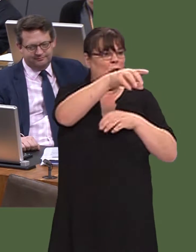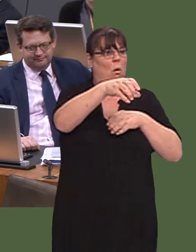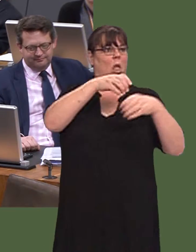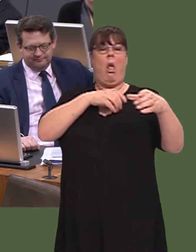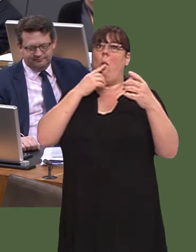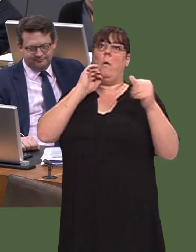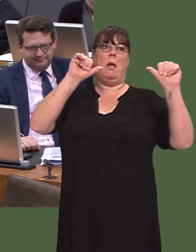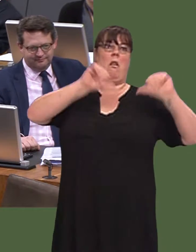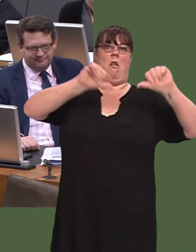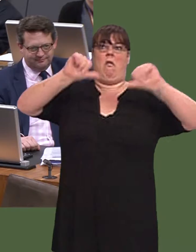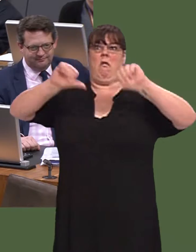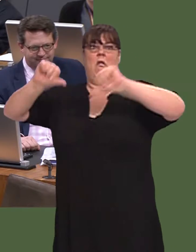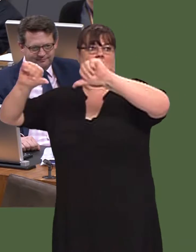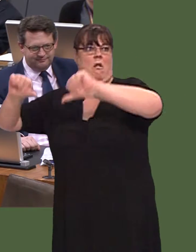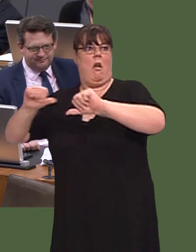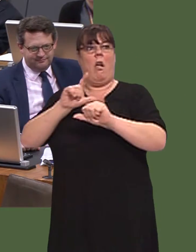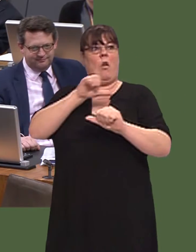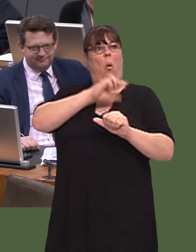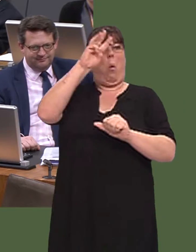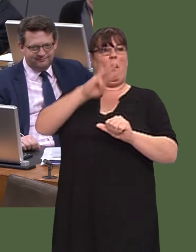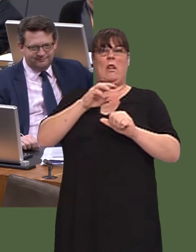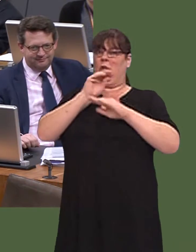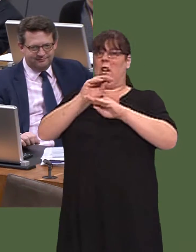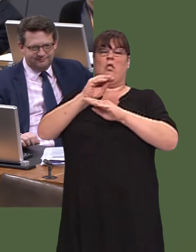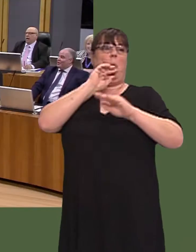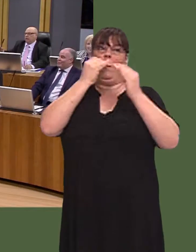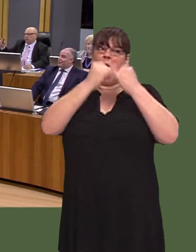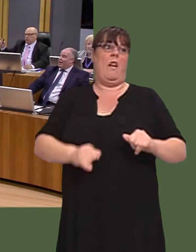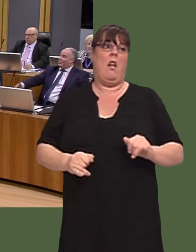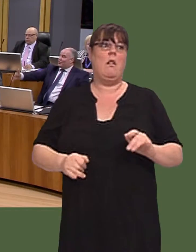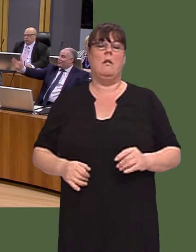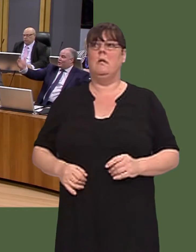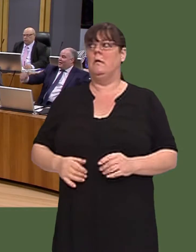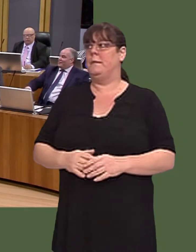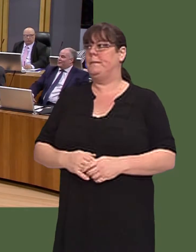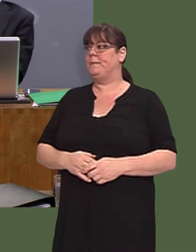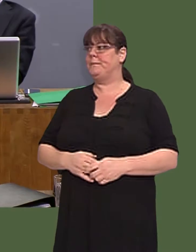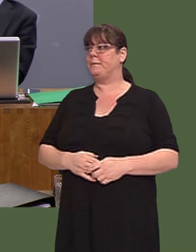Itís right to say that, under the Welsh Conservatives, Welsh education would be consigned to the dustbin.